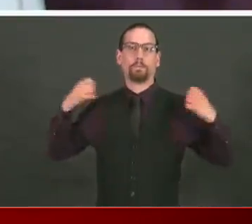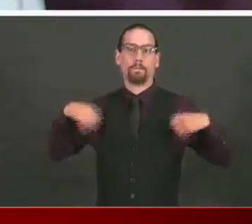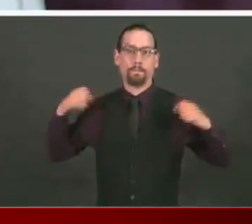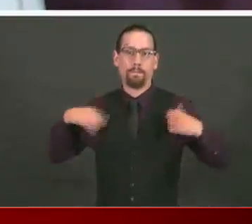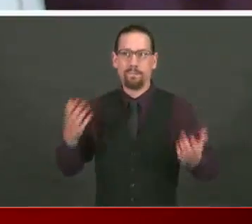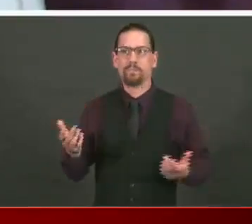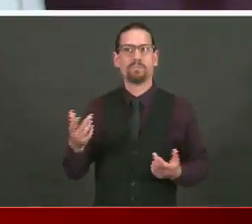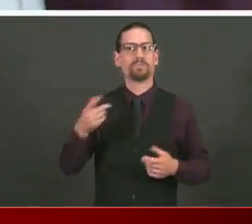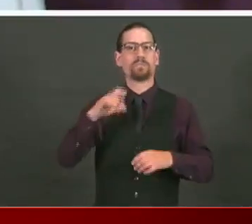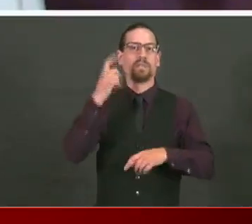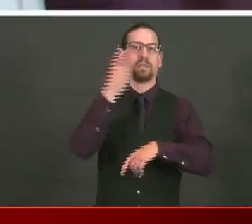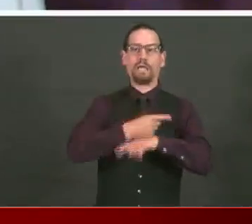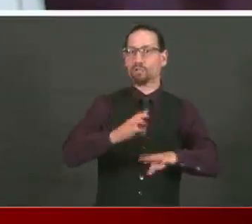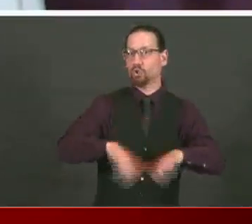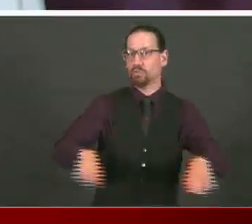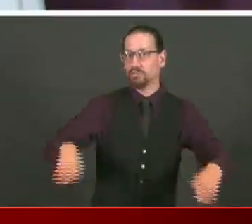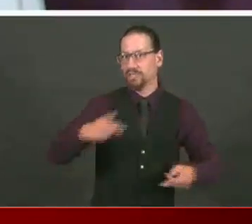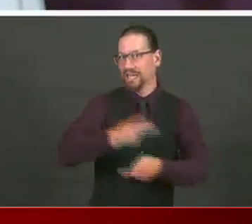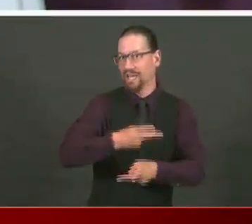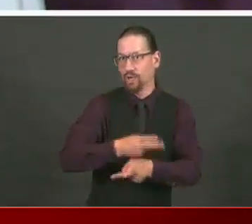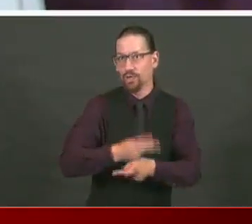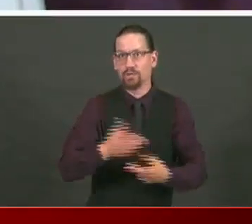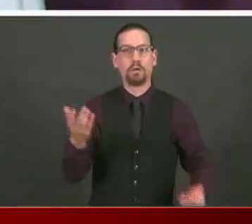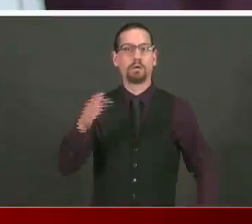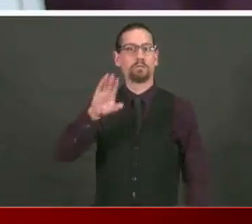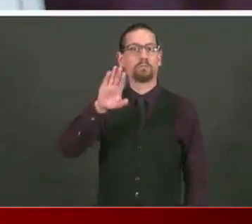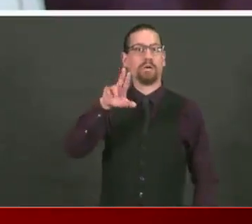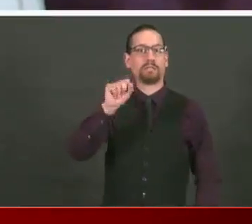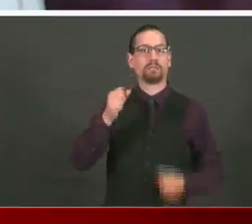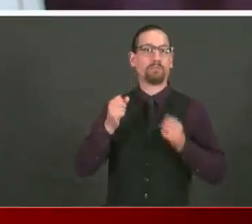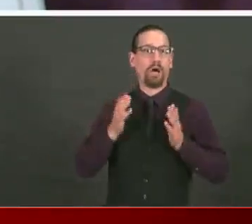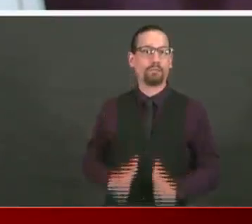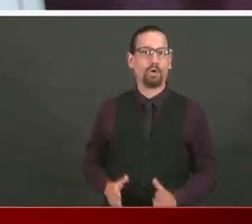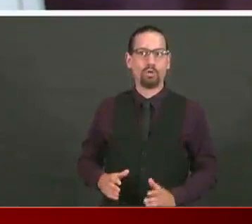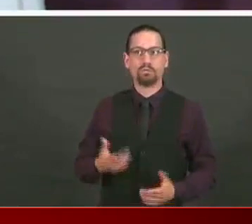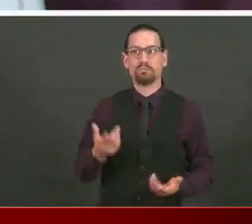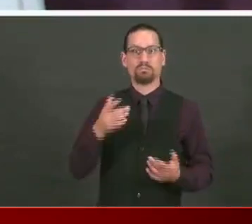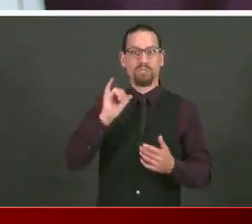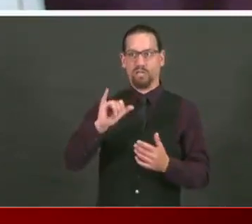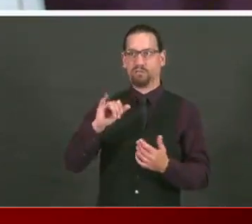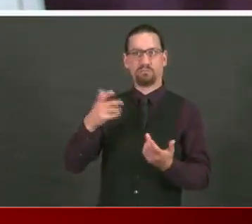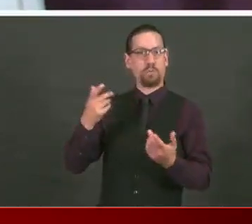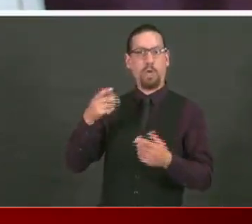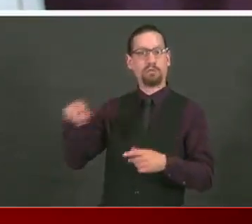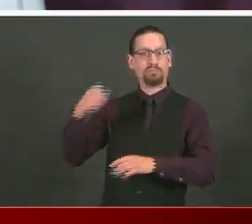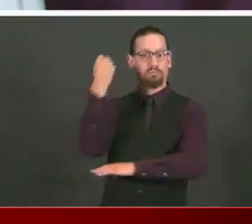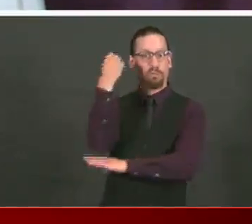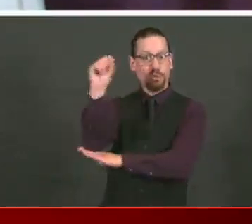WAITER, WAITRESS, MEMBER OF THE CLERGY, IF YOU WORK AT THE GYM,